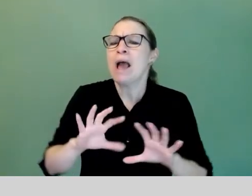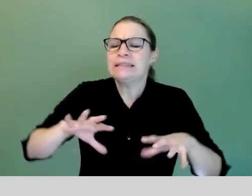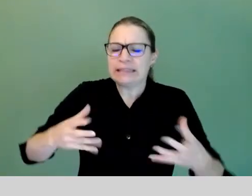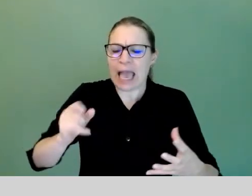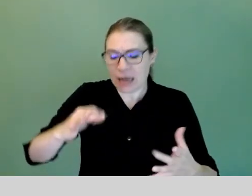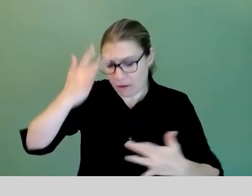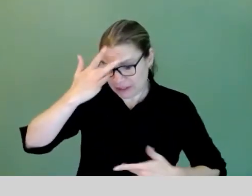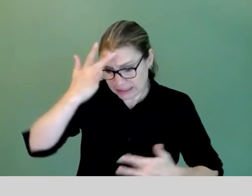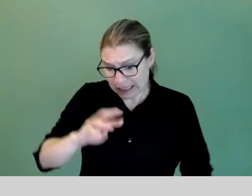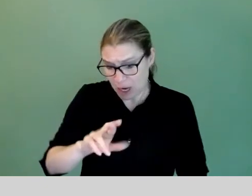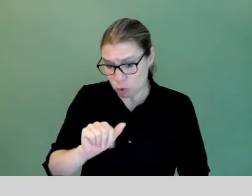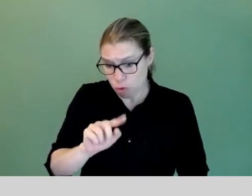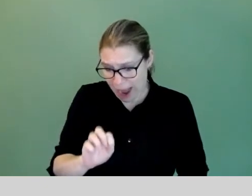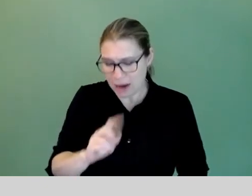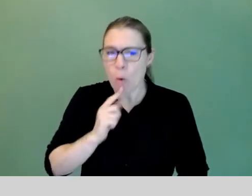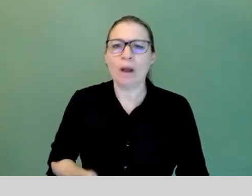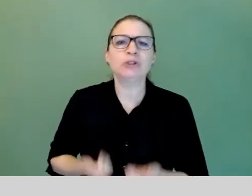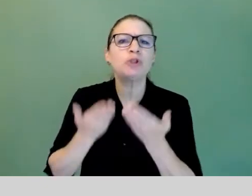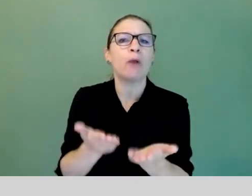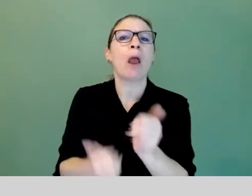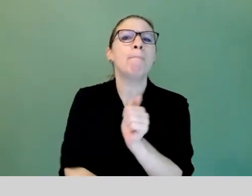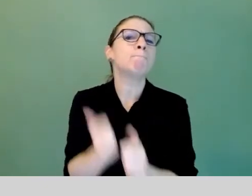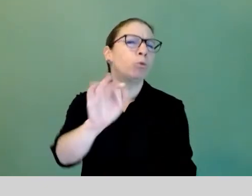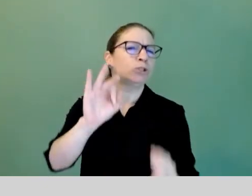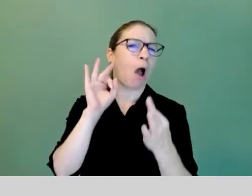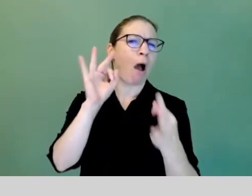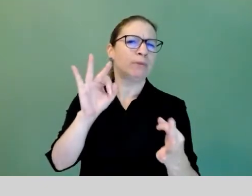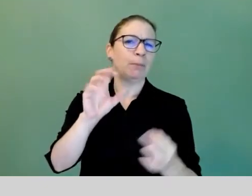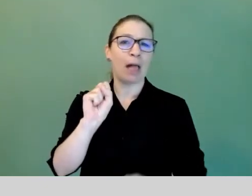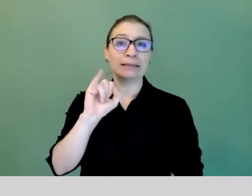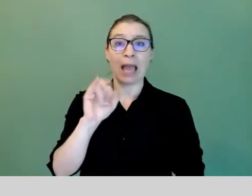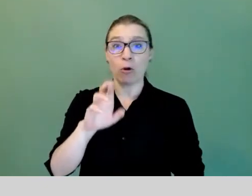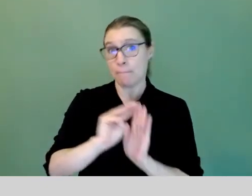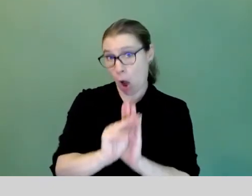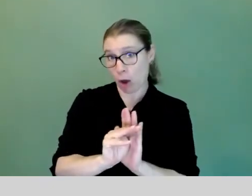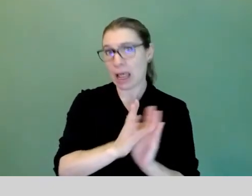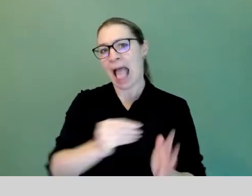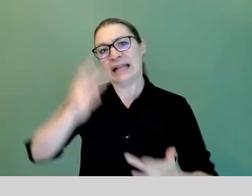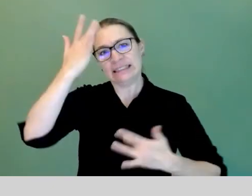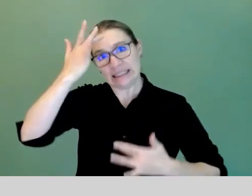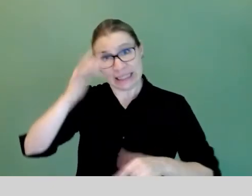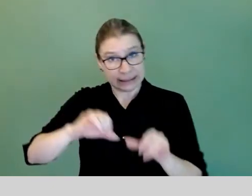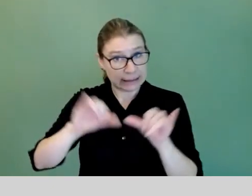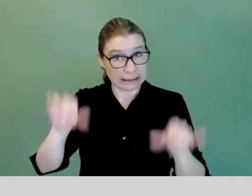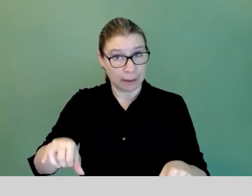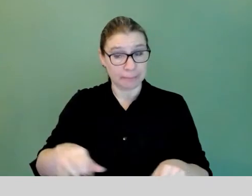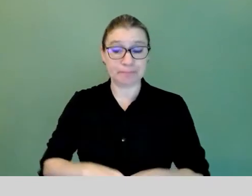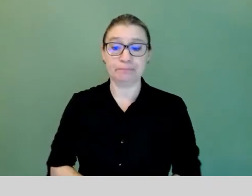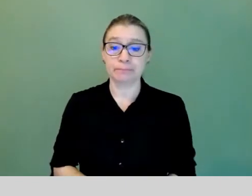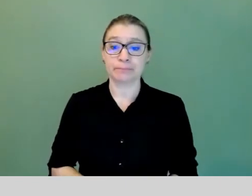what set of disease rates generates the most optimal SIR model and disease system.